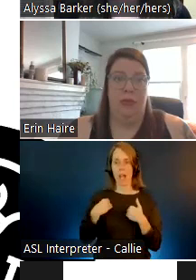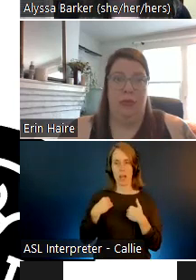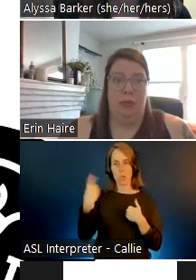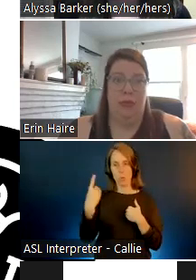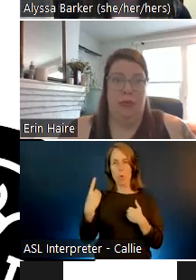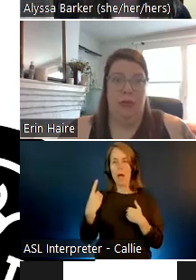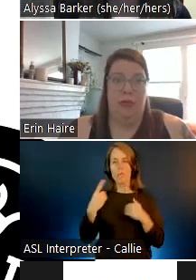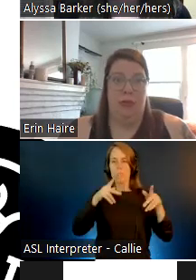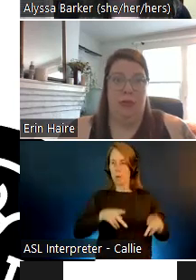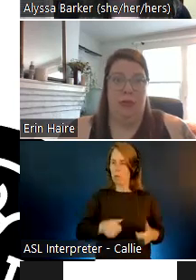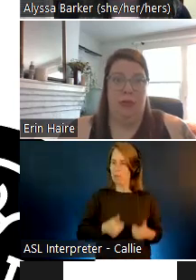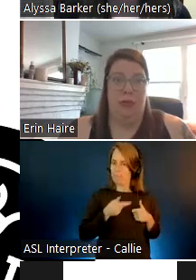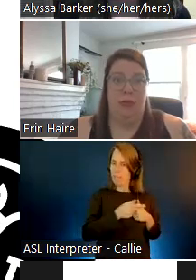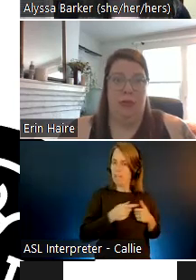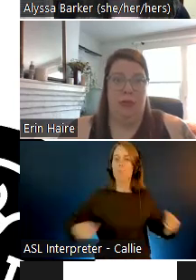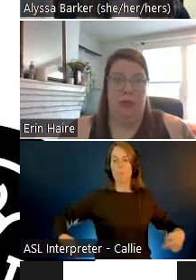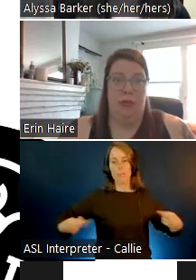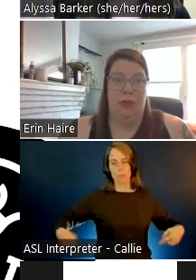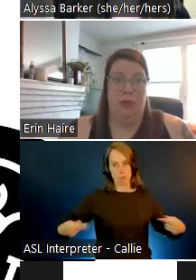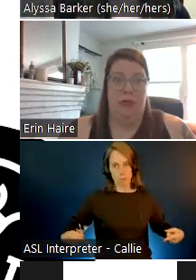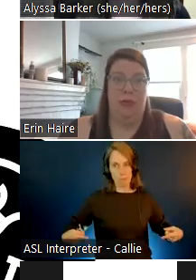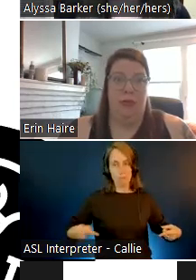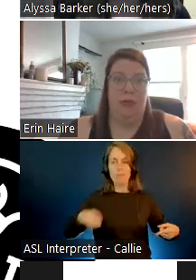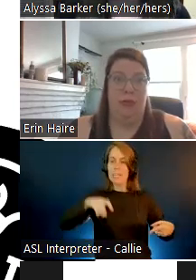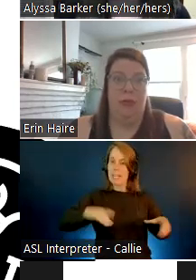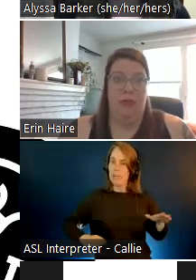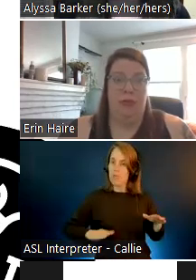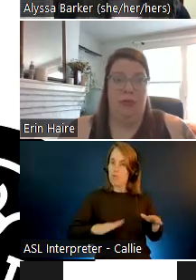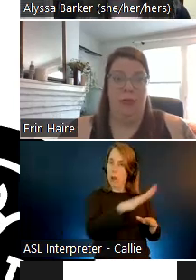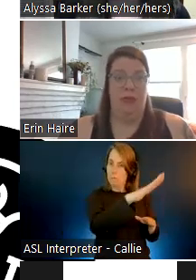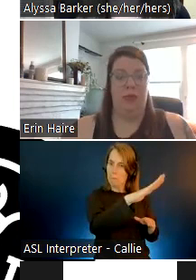to get into our apartment she couldn't afford to build the ram but her church